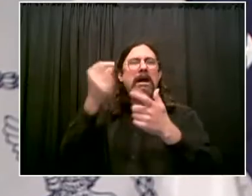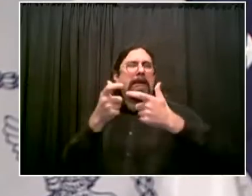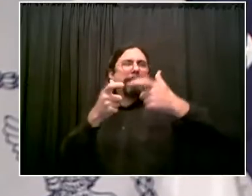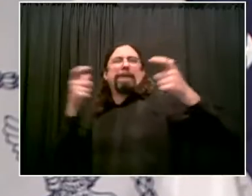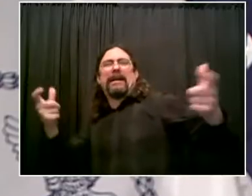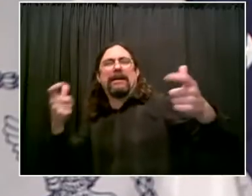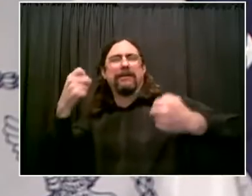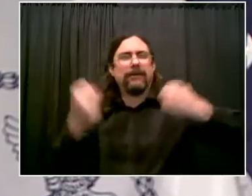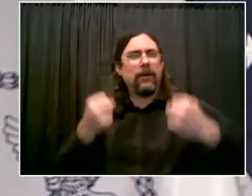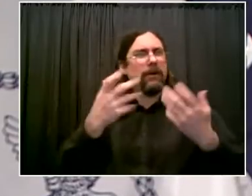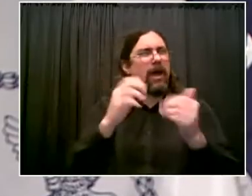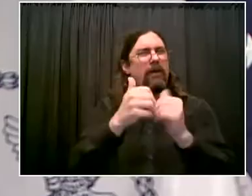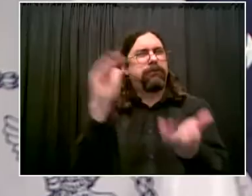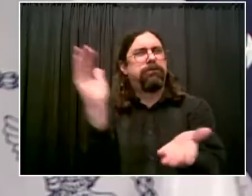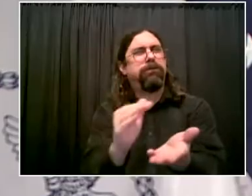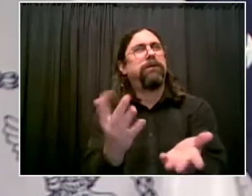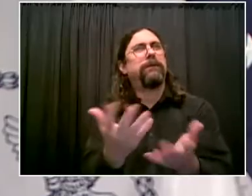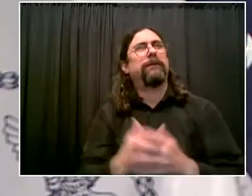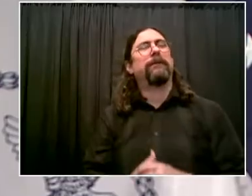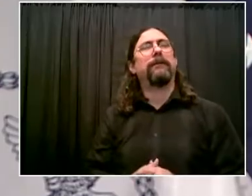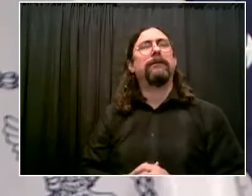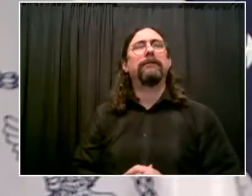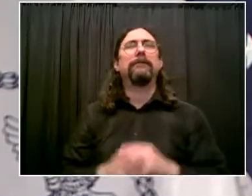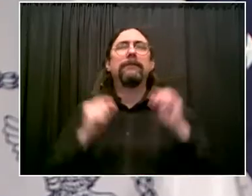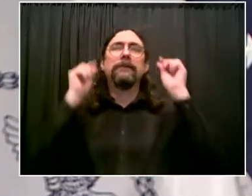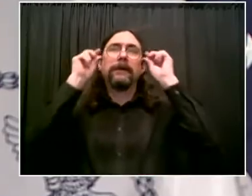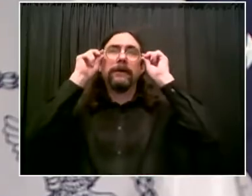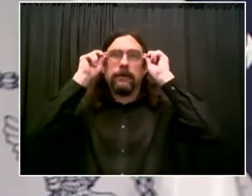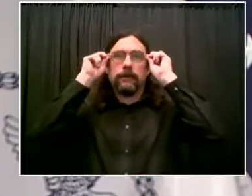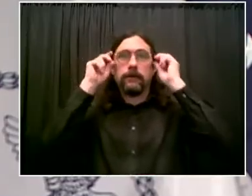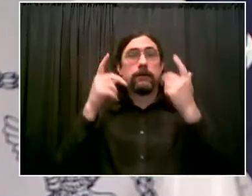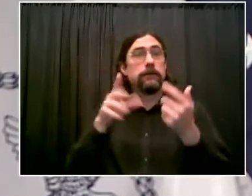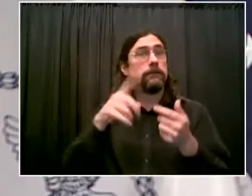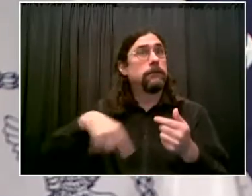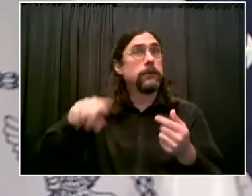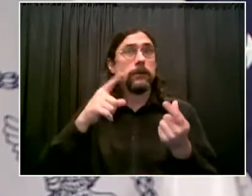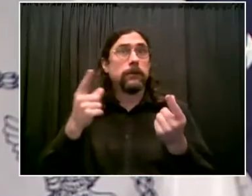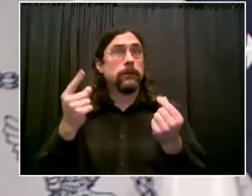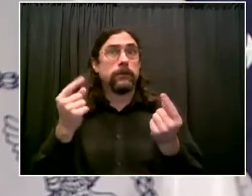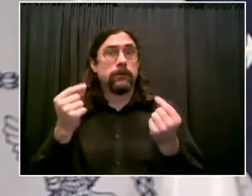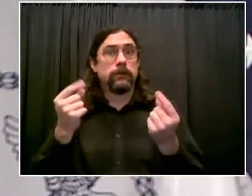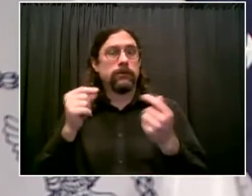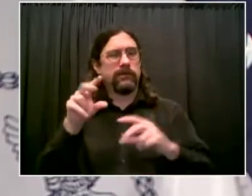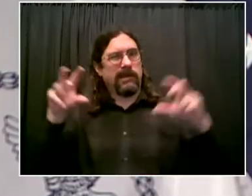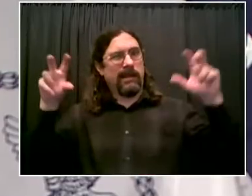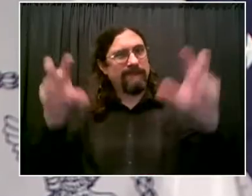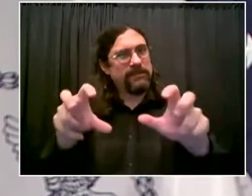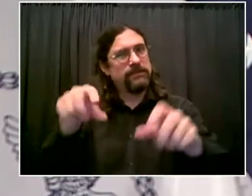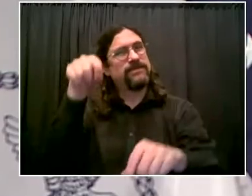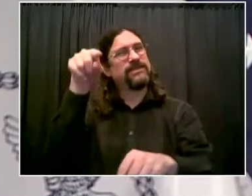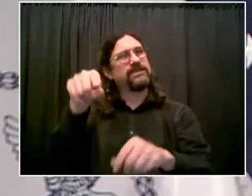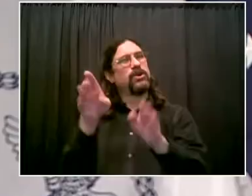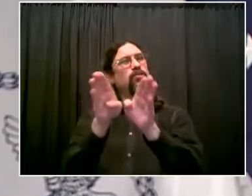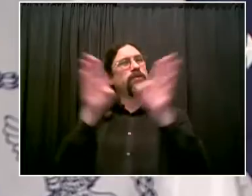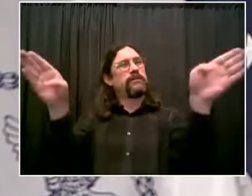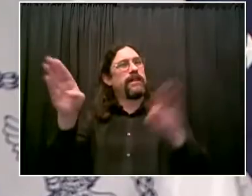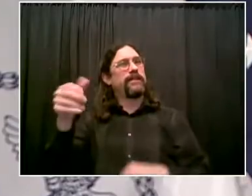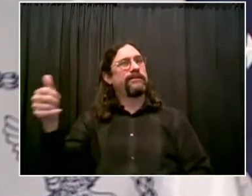INCLUDING TH BUS WAYS WHICH RAE TGETIG NA